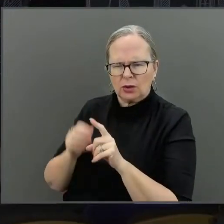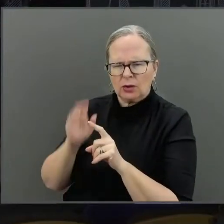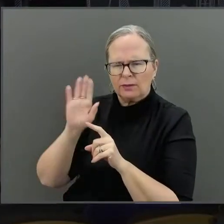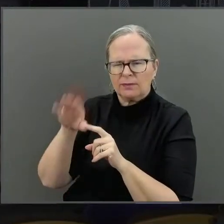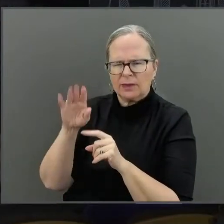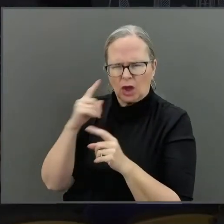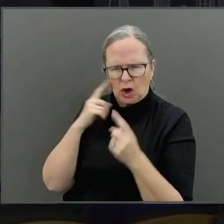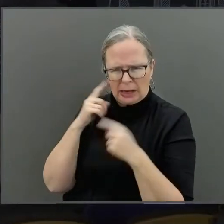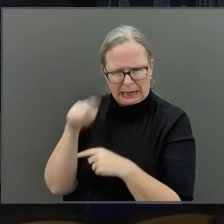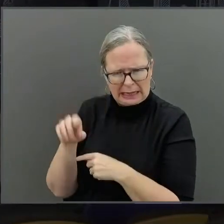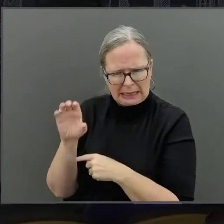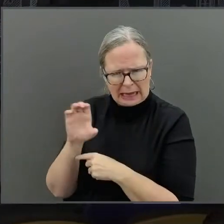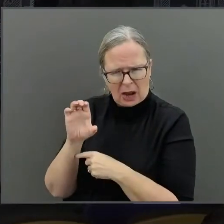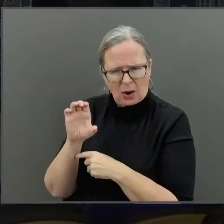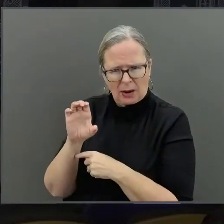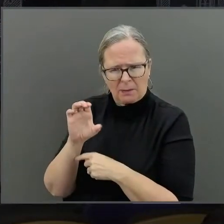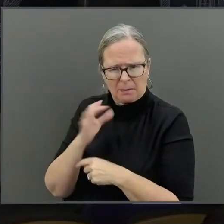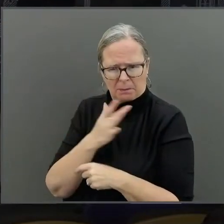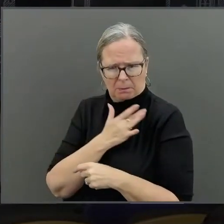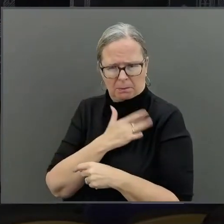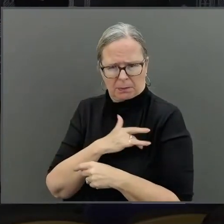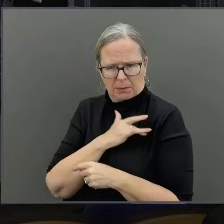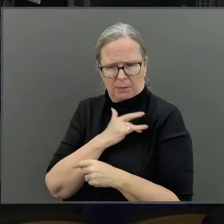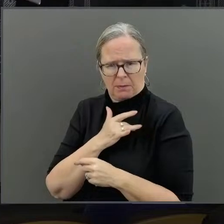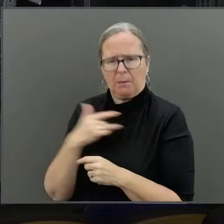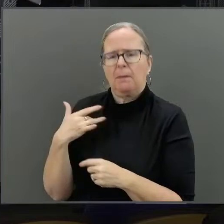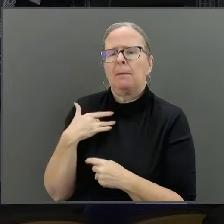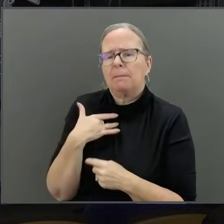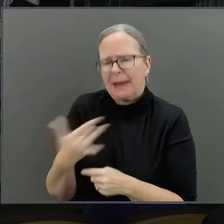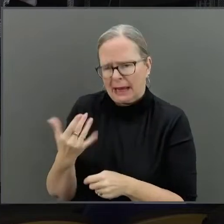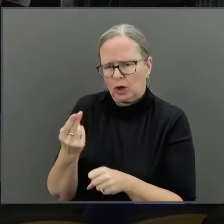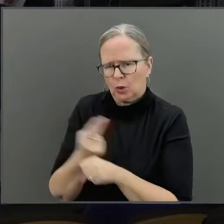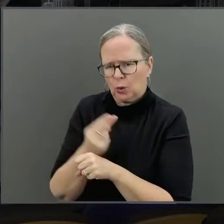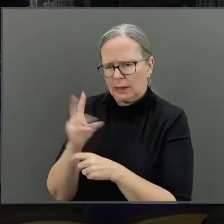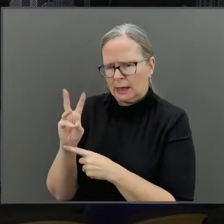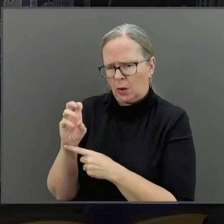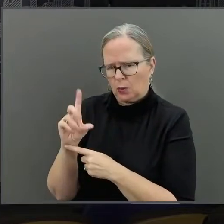I'm curious and that goes up considerably come the summertime when temperatures are warmer and